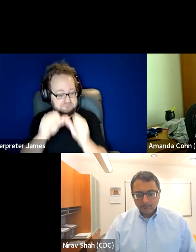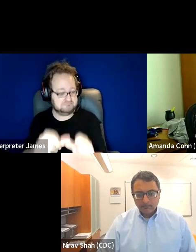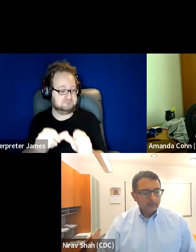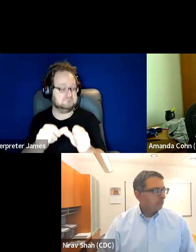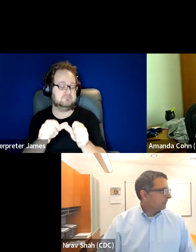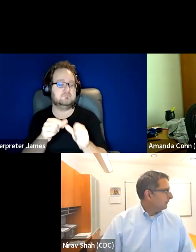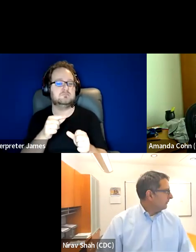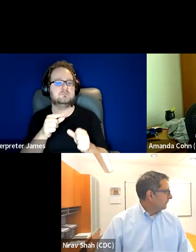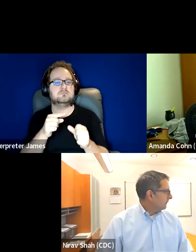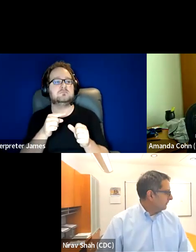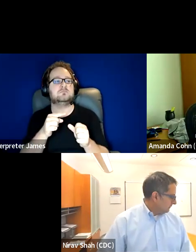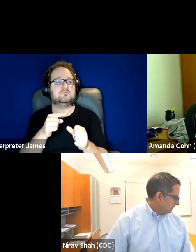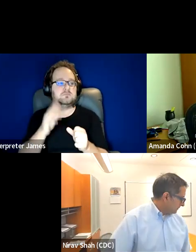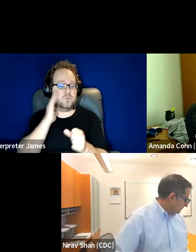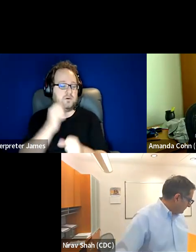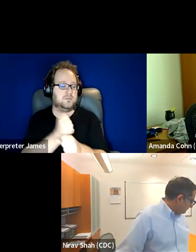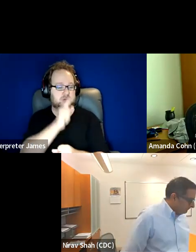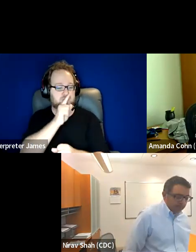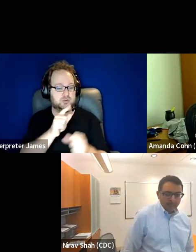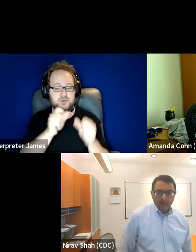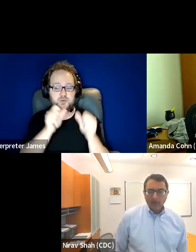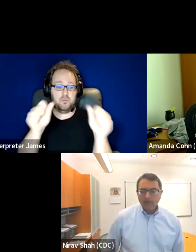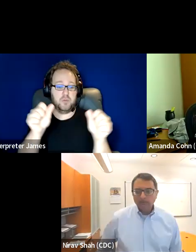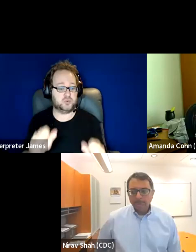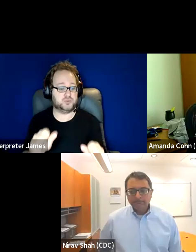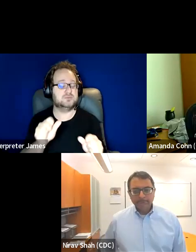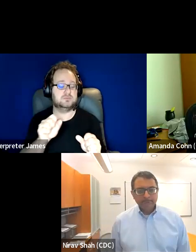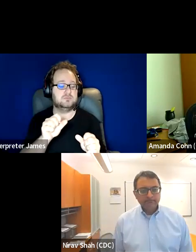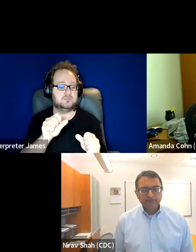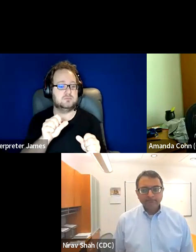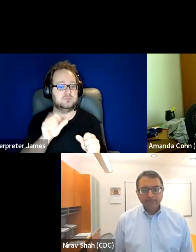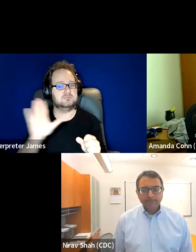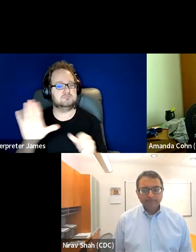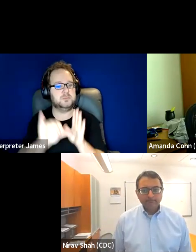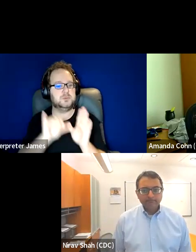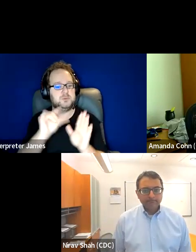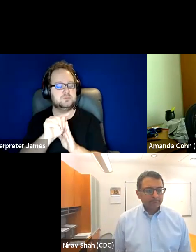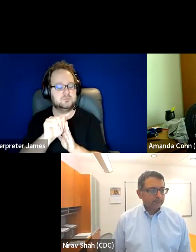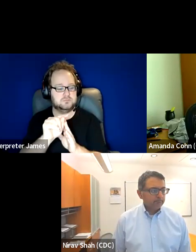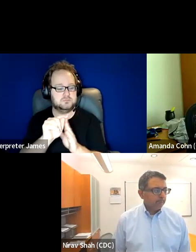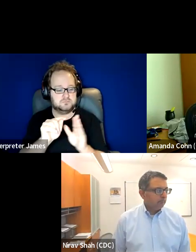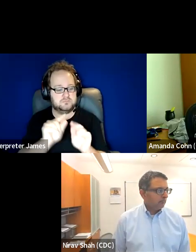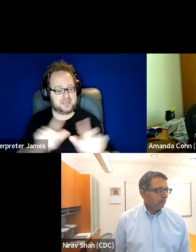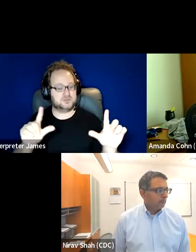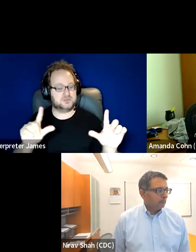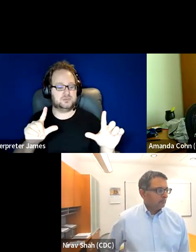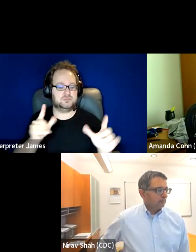make sure to post this webinar on ACL's YouTube page in the coming weeks and we appreciate you all for attending.